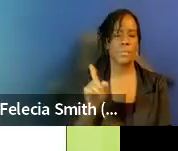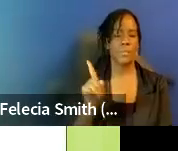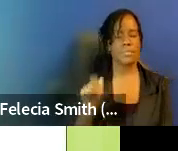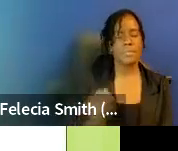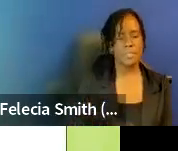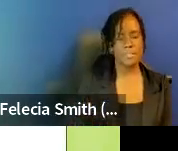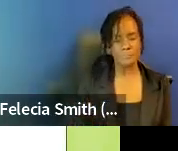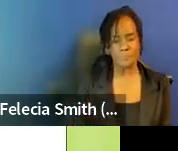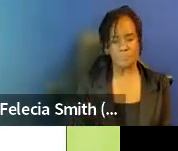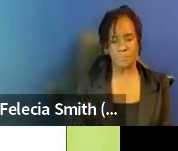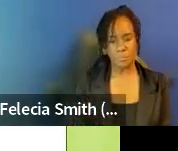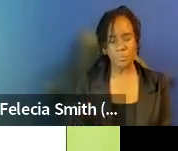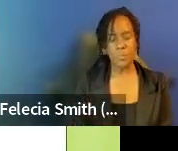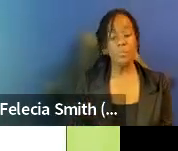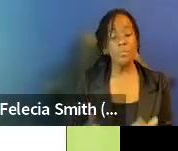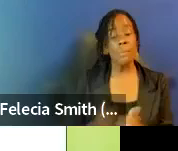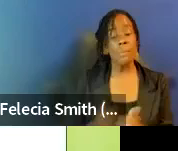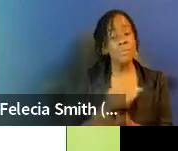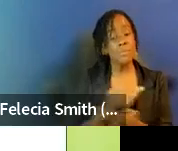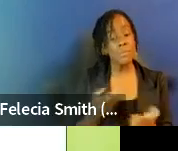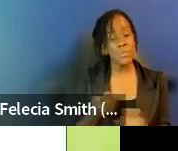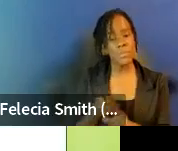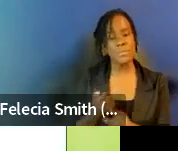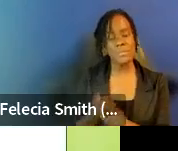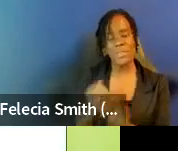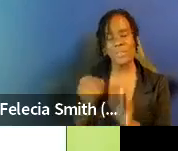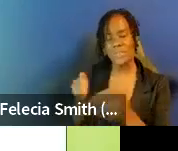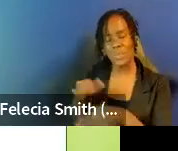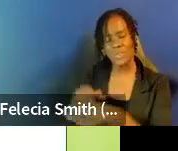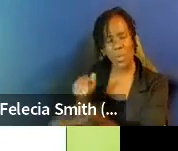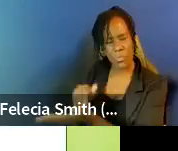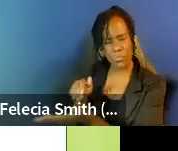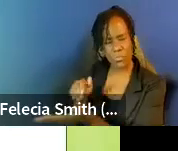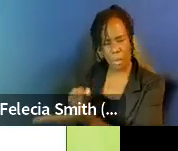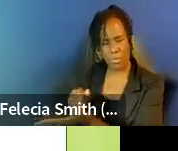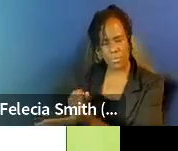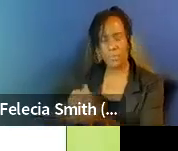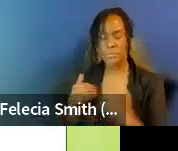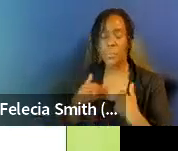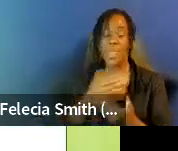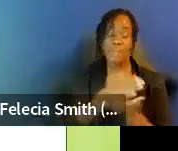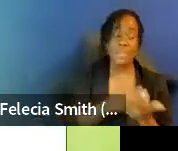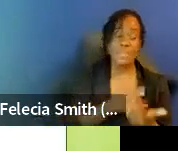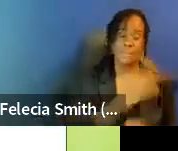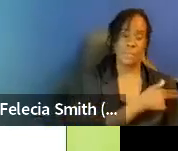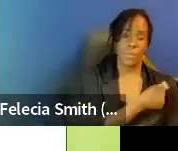often left out. We've developed resources to help providers ensure equal access and follow best practices in telehealth for people with disabilities.